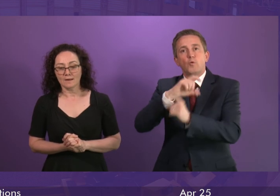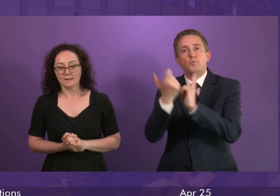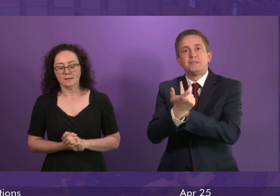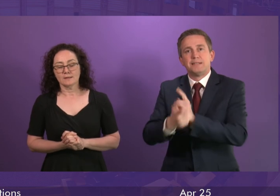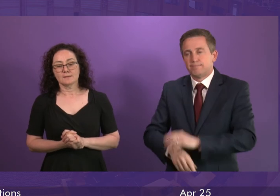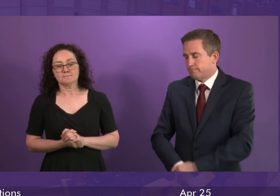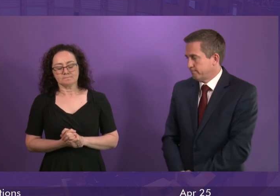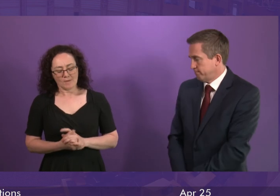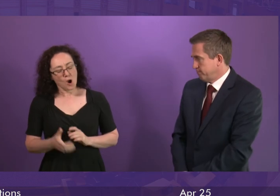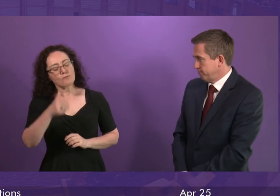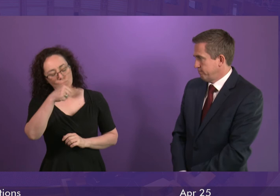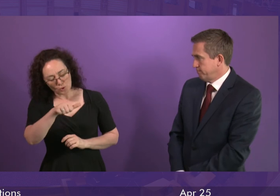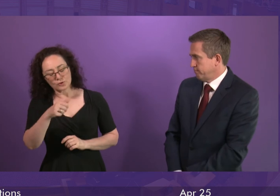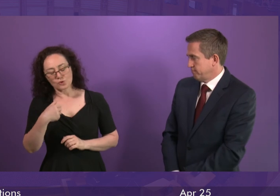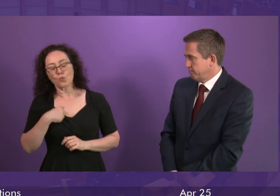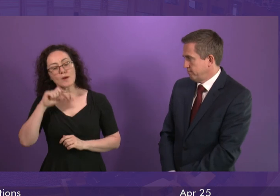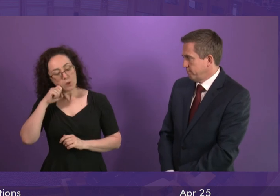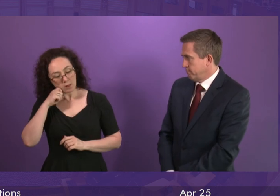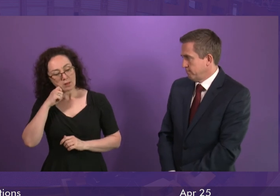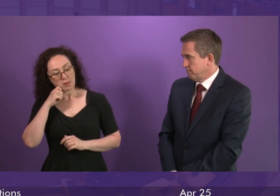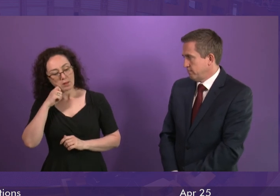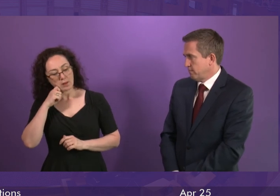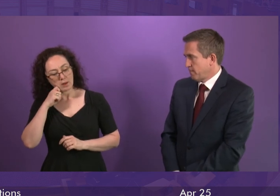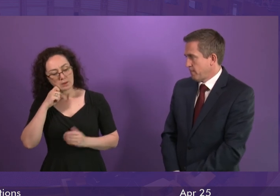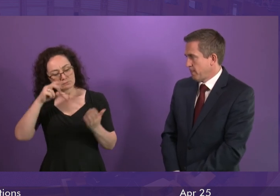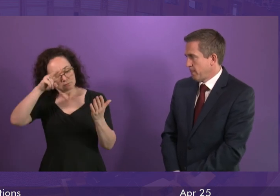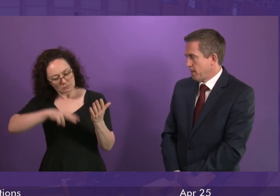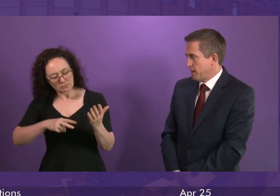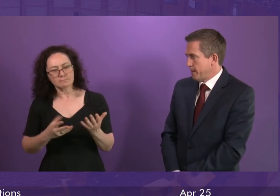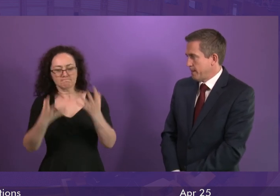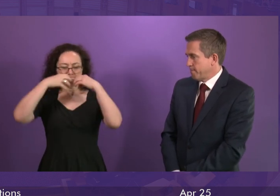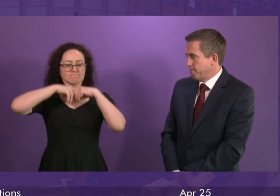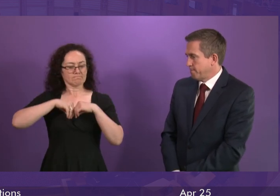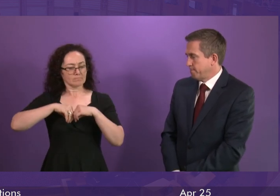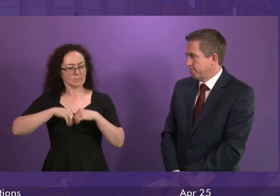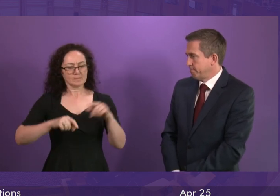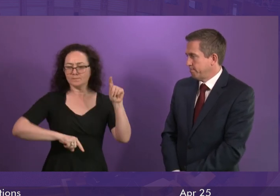Of course, we will pay attention to all the views that are expressed. Again, I point out